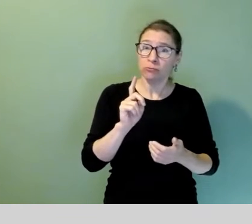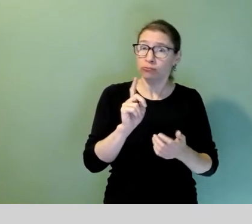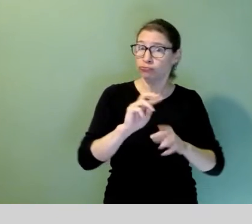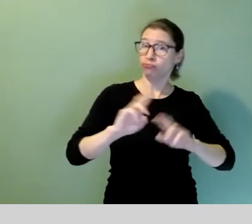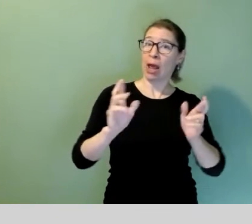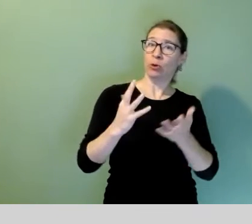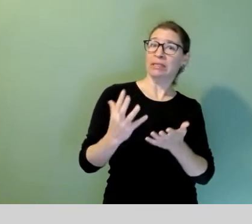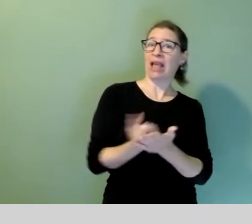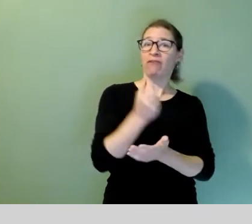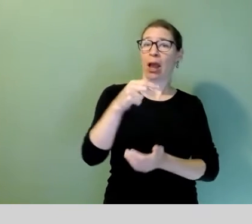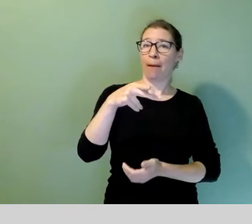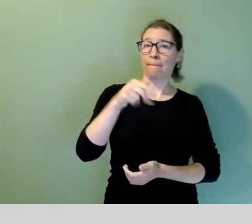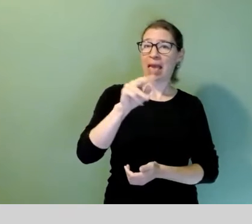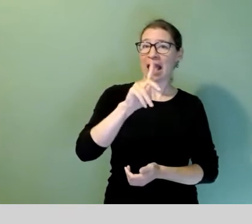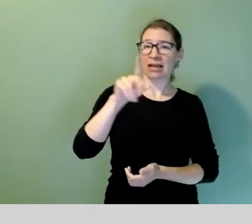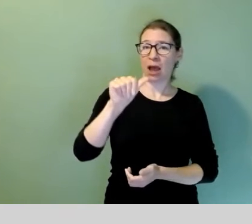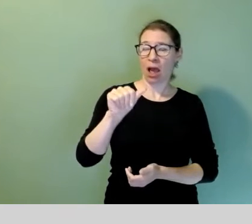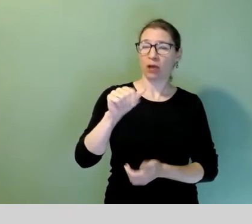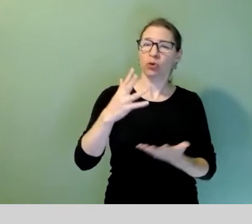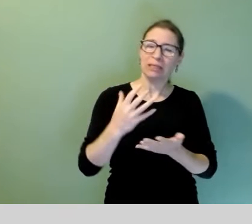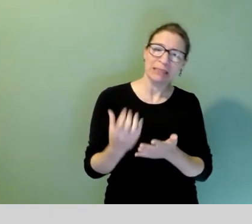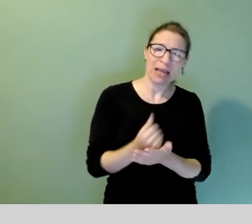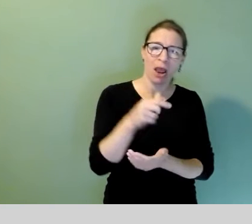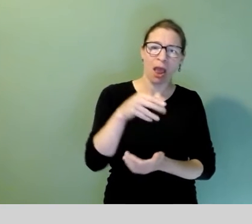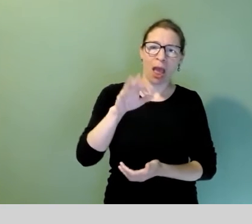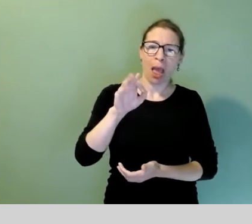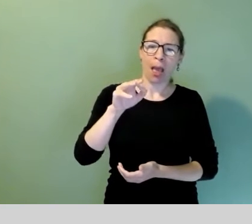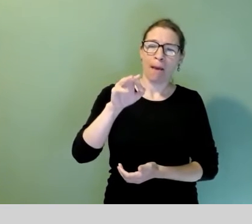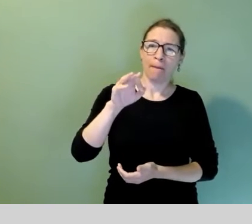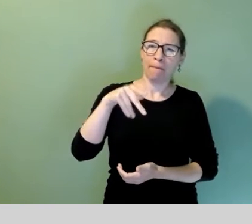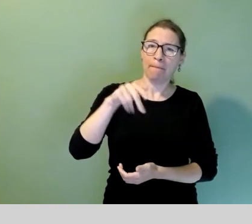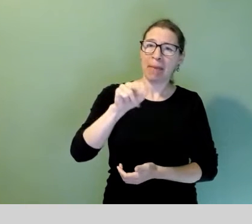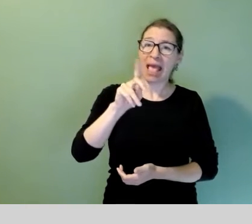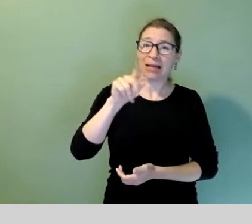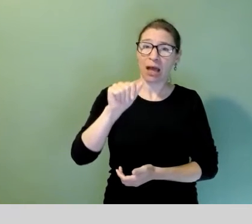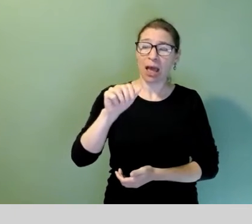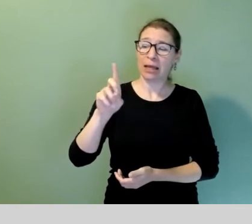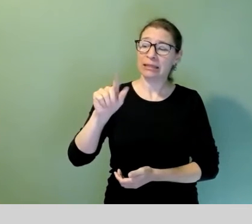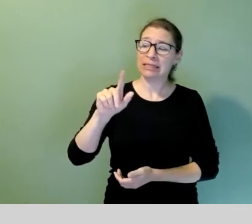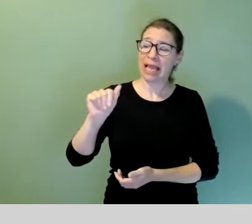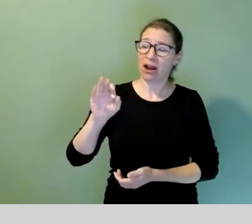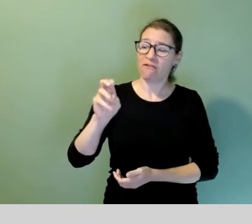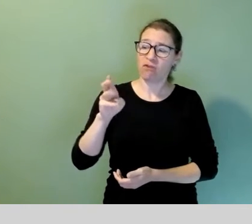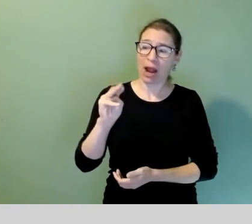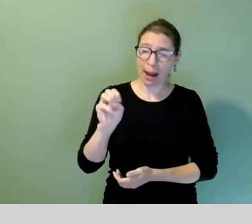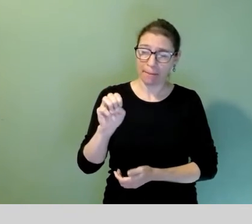So every plotting function can take a pandas data frame as an input, it will extract the data